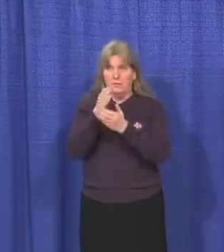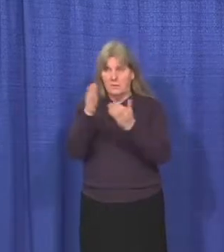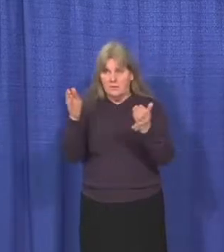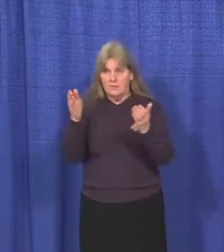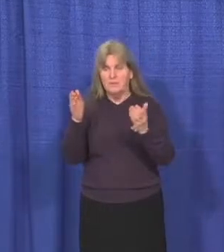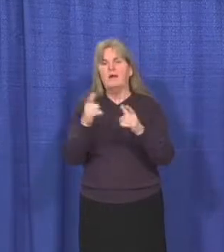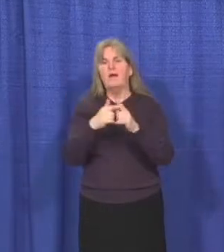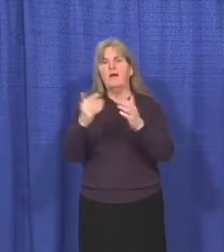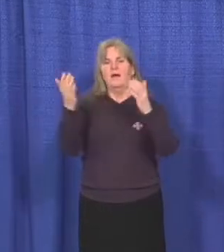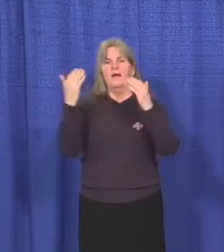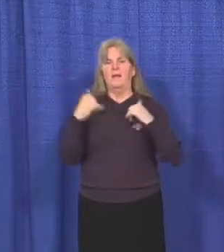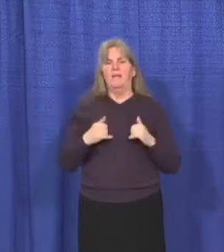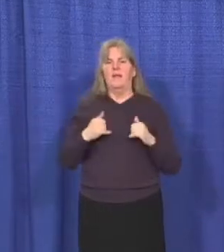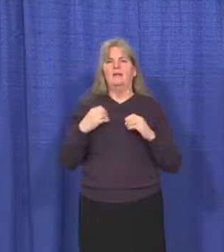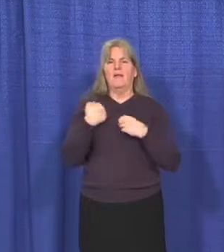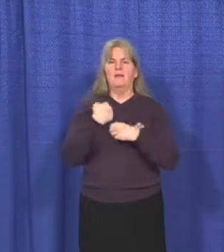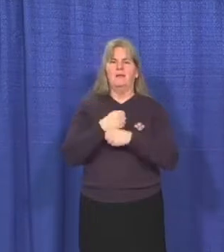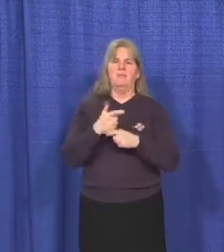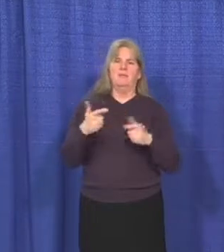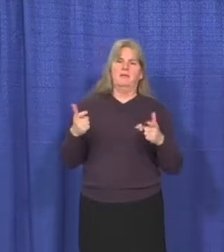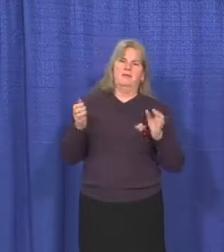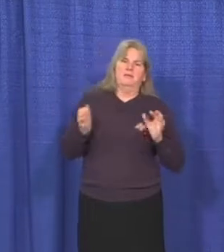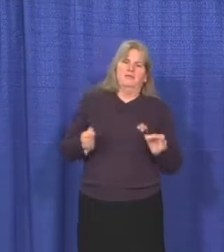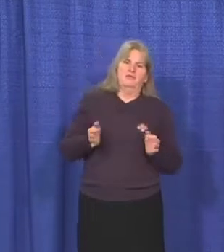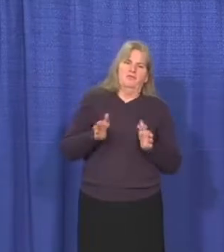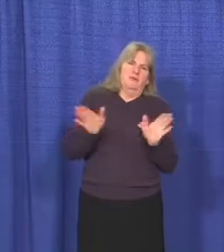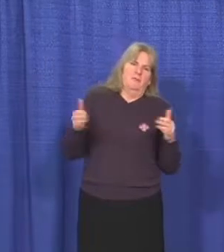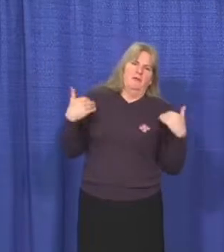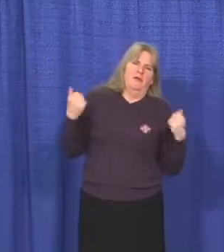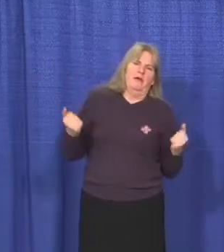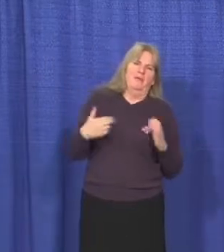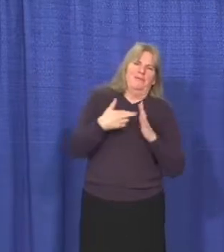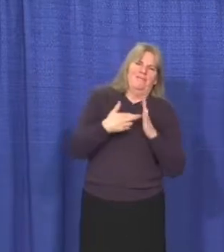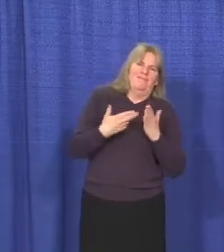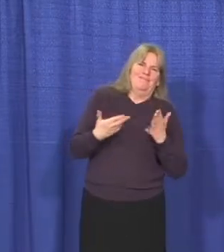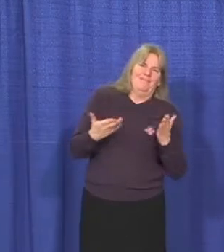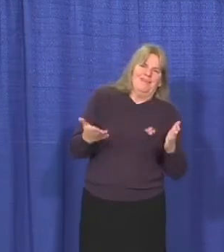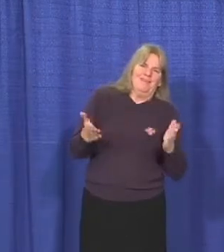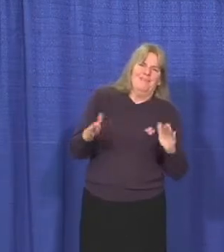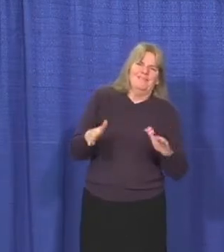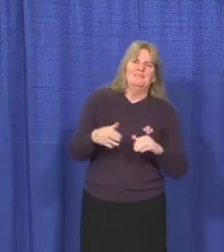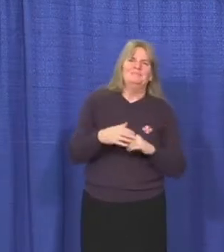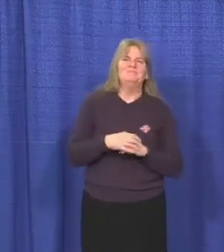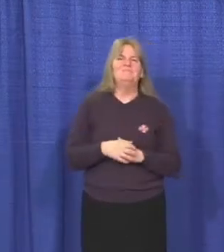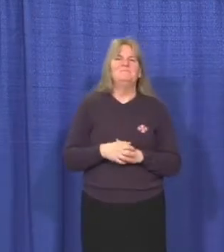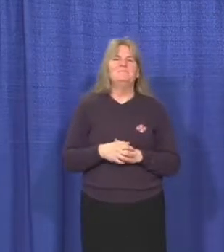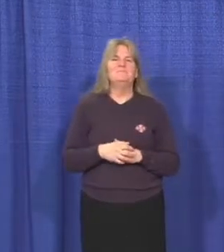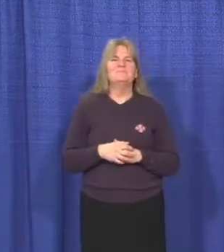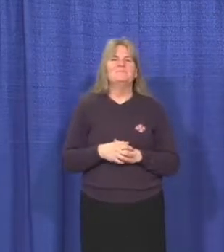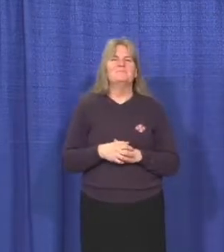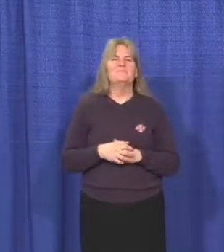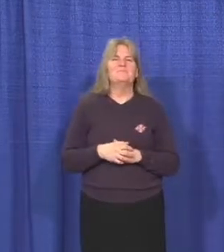the legislative assembly. We are currently in that in between stays for the deputy